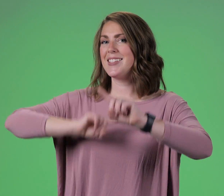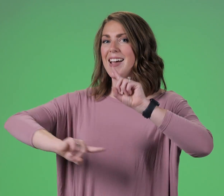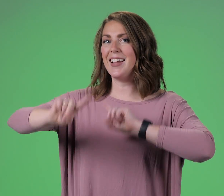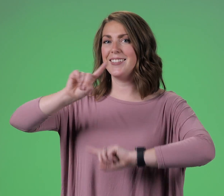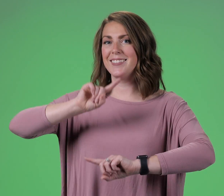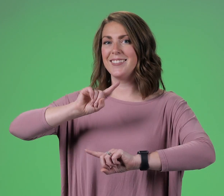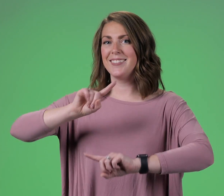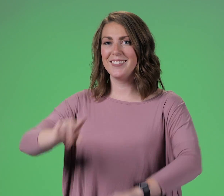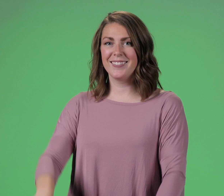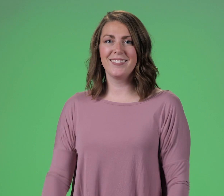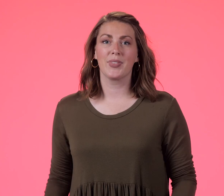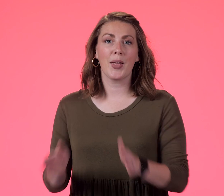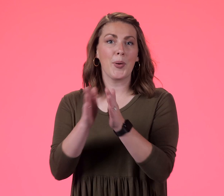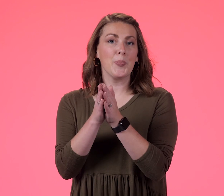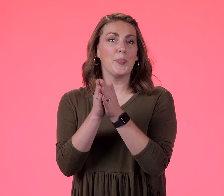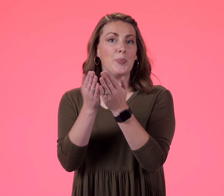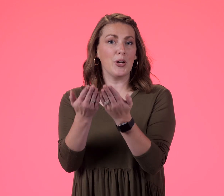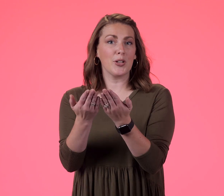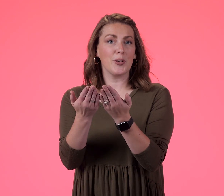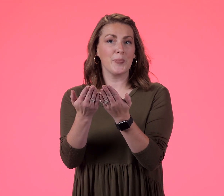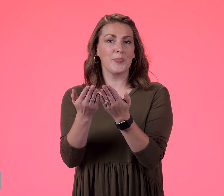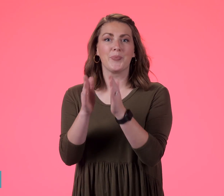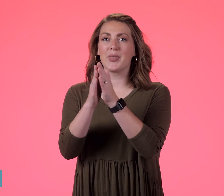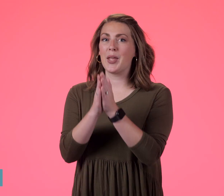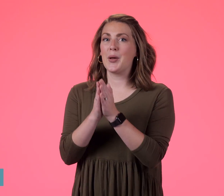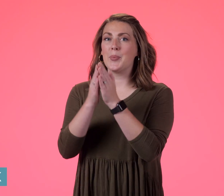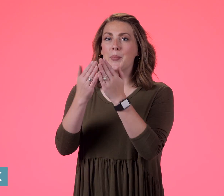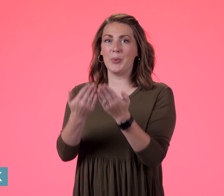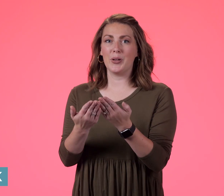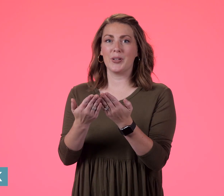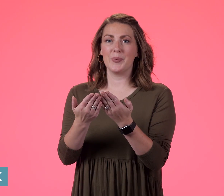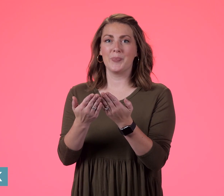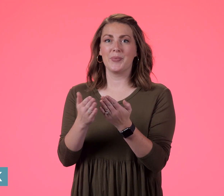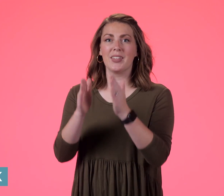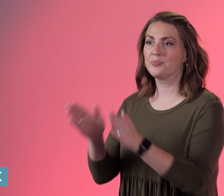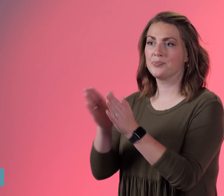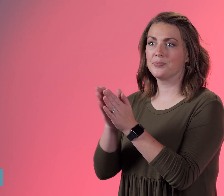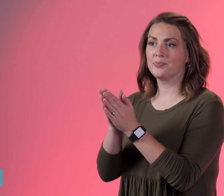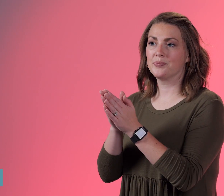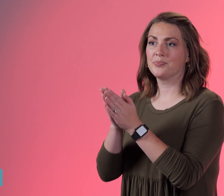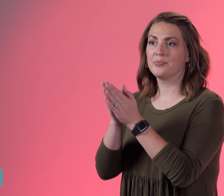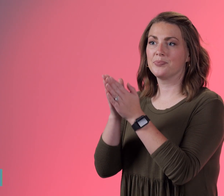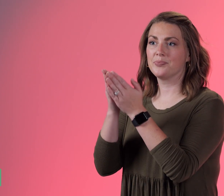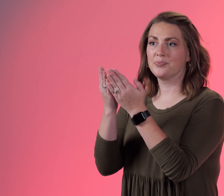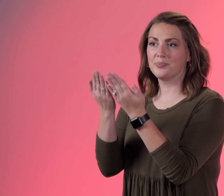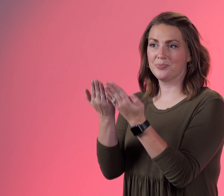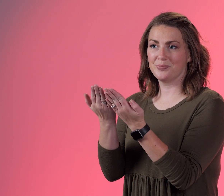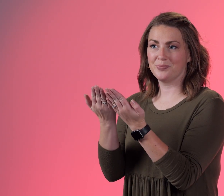Sign Book Book It's just like you're opening up the book.